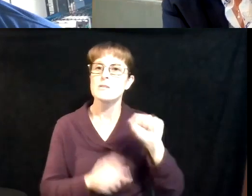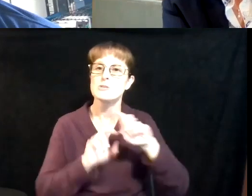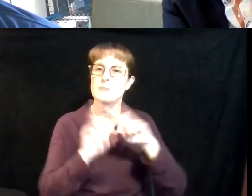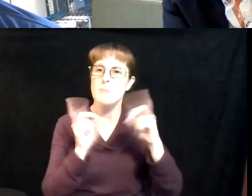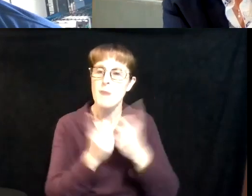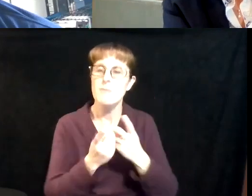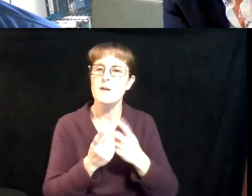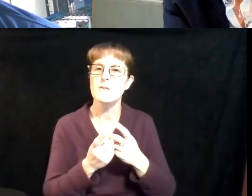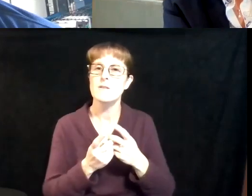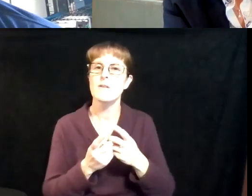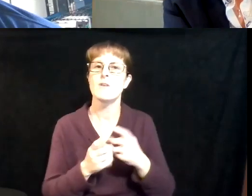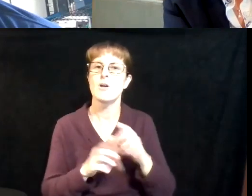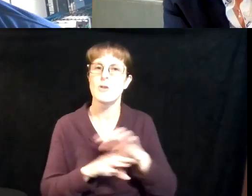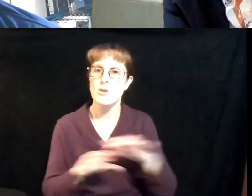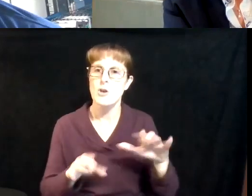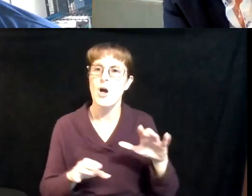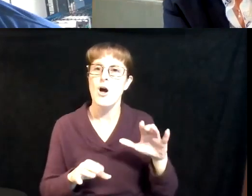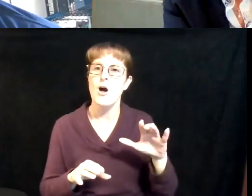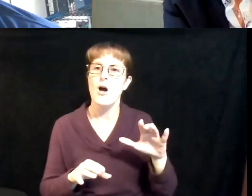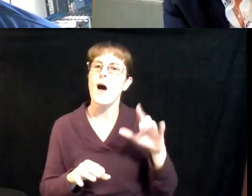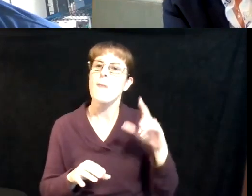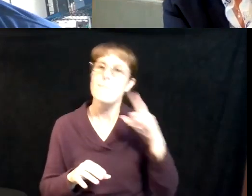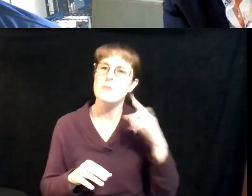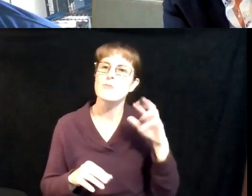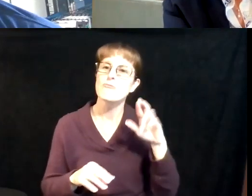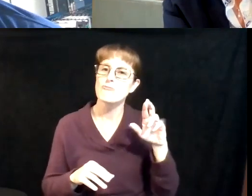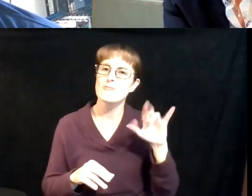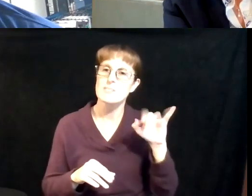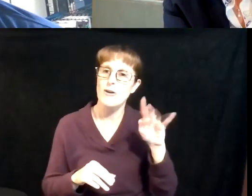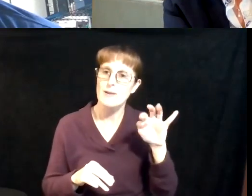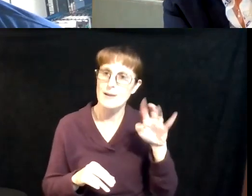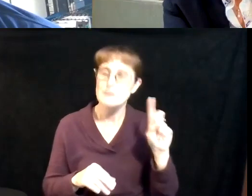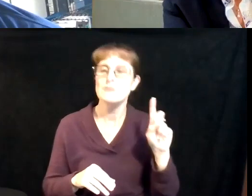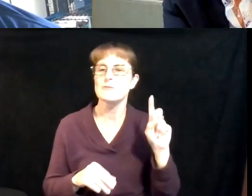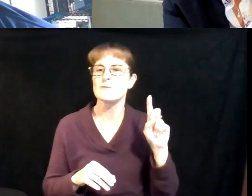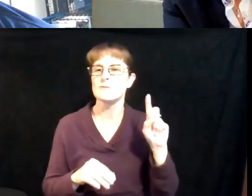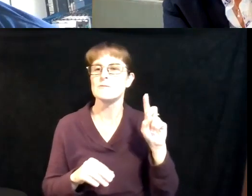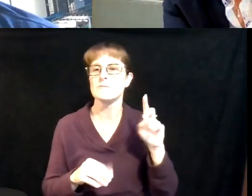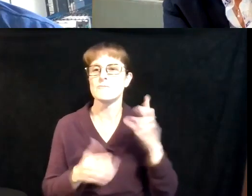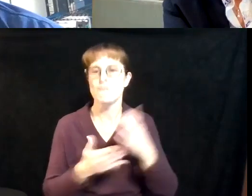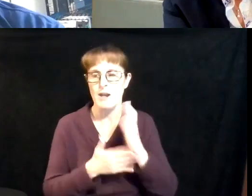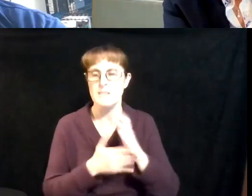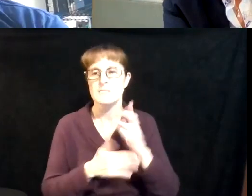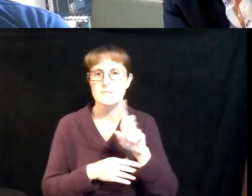Gunnar and Rosemary helped to form the International League of Societies for Persons with Mental Handicap,